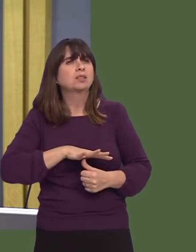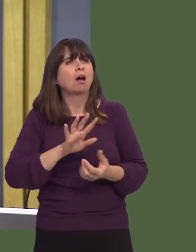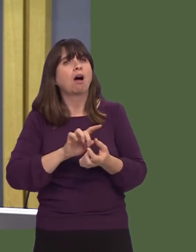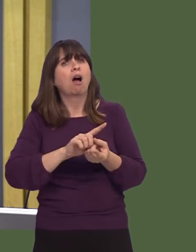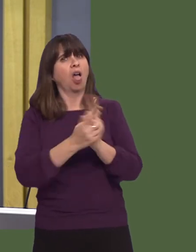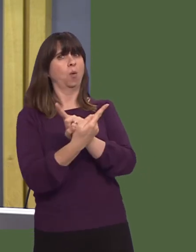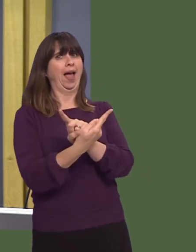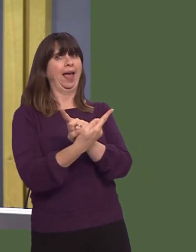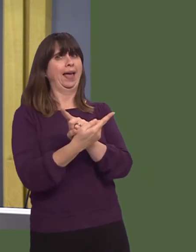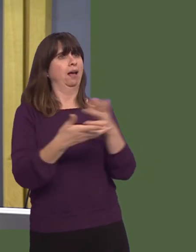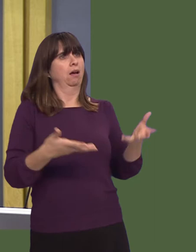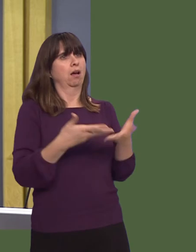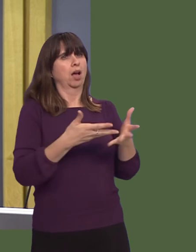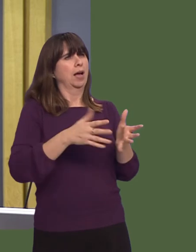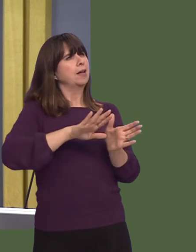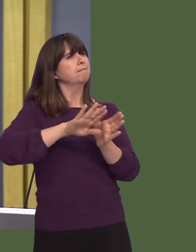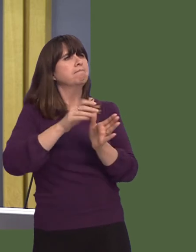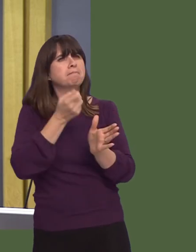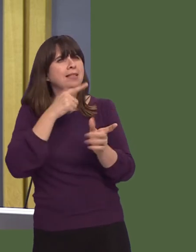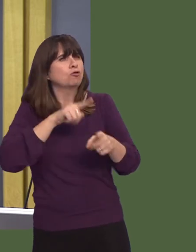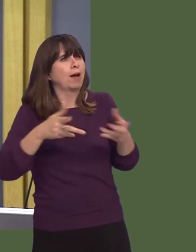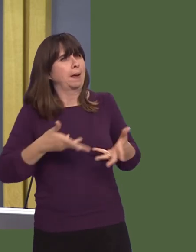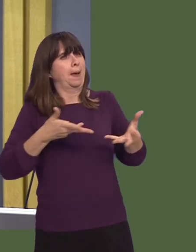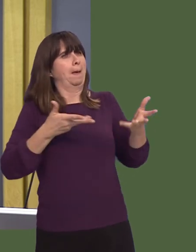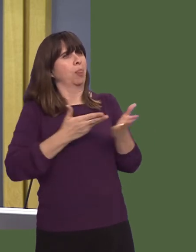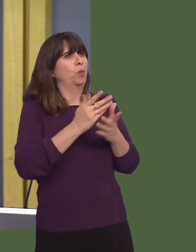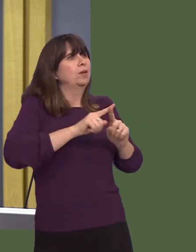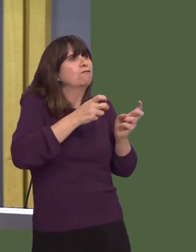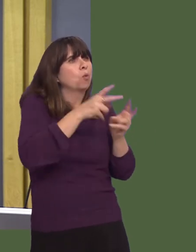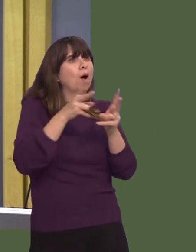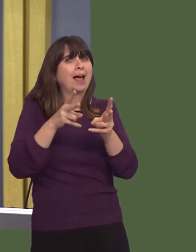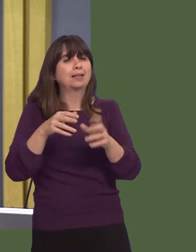for the project may not be carried forward. Can the Welsh Government commit to continue